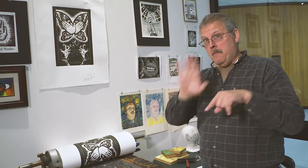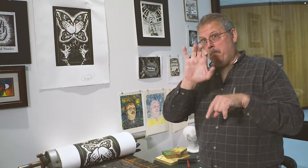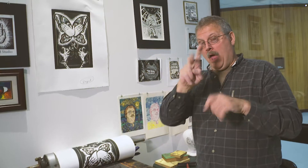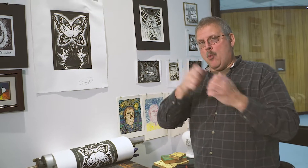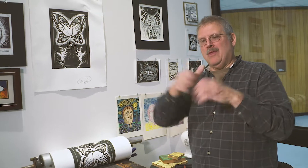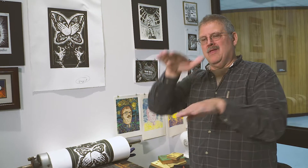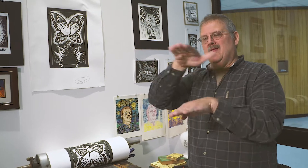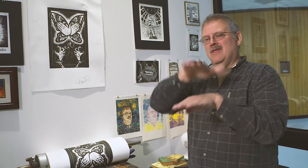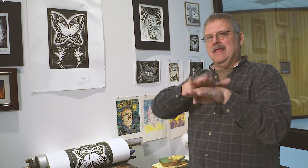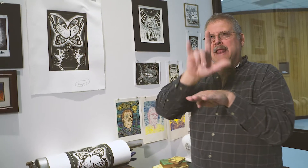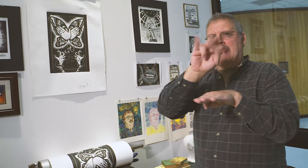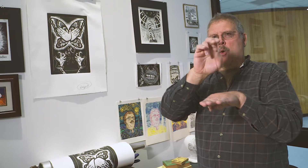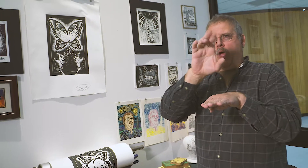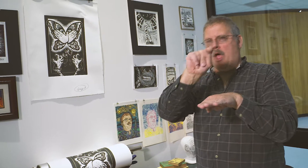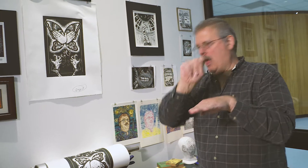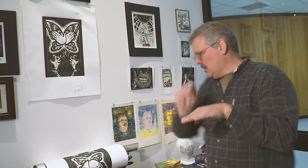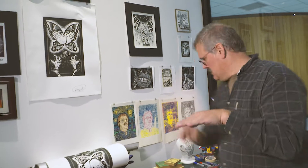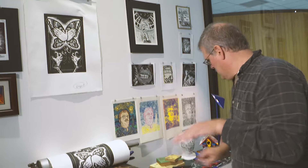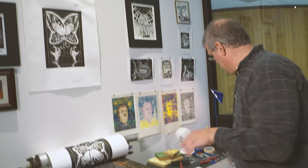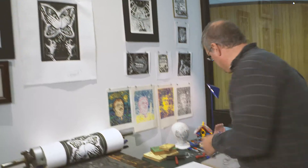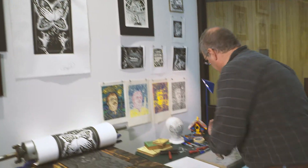First, I have a linocut block.